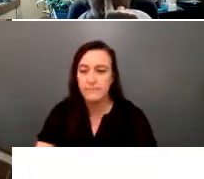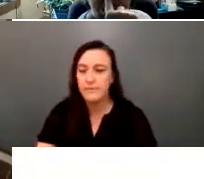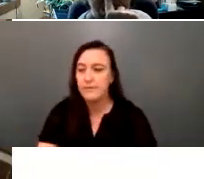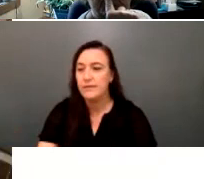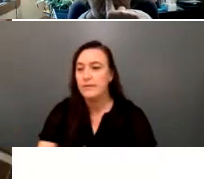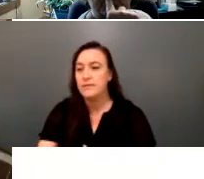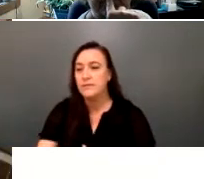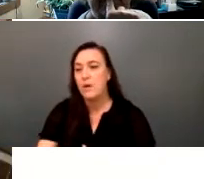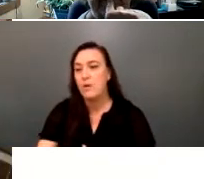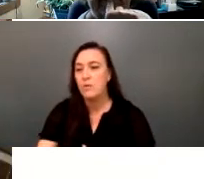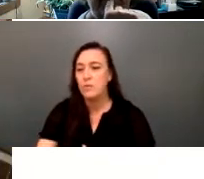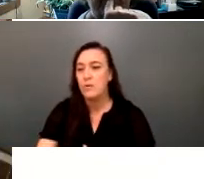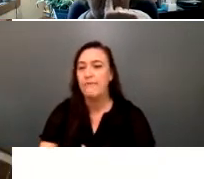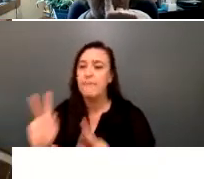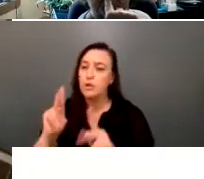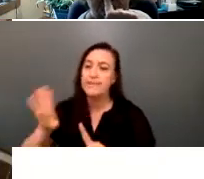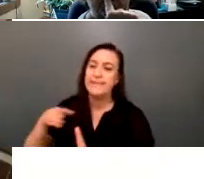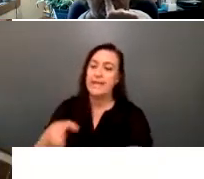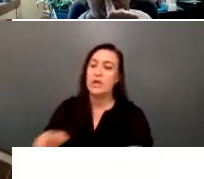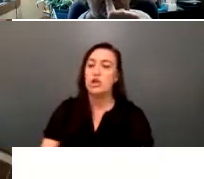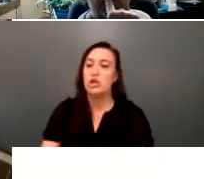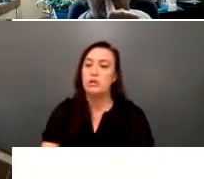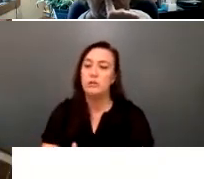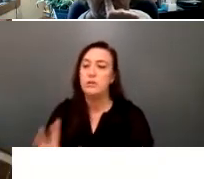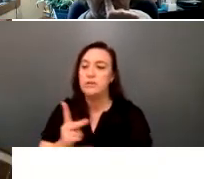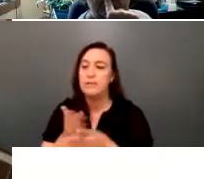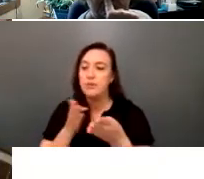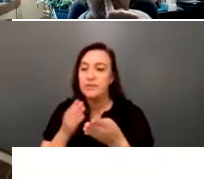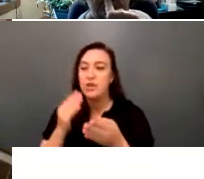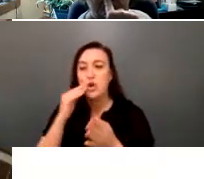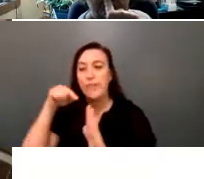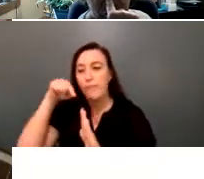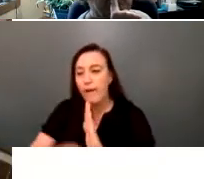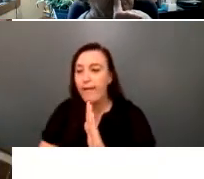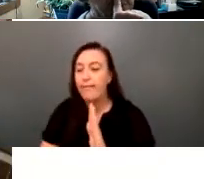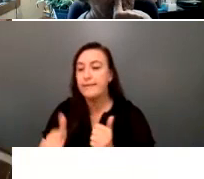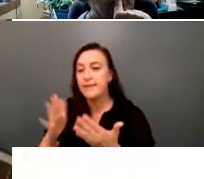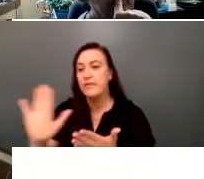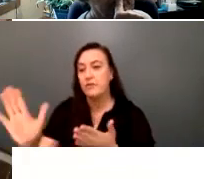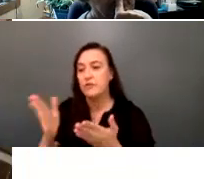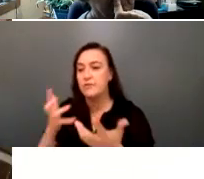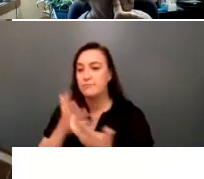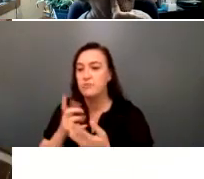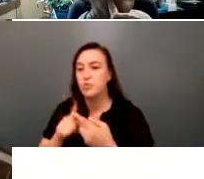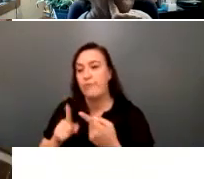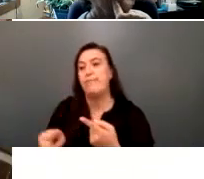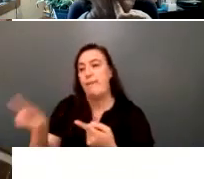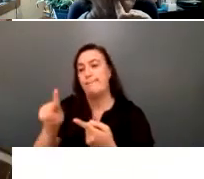very successful at in life. So having those person centered services of knowing people well and delivering services that fit fit them best.